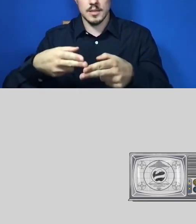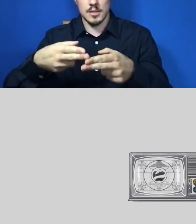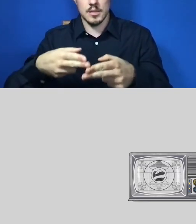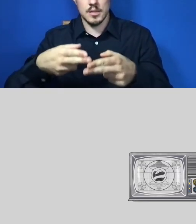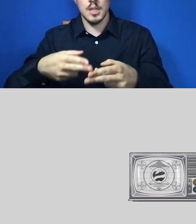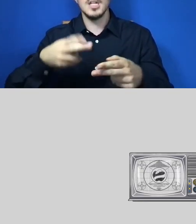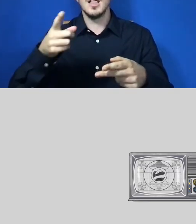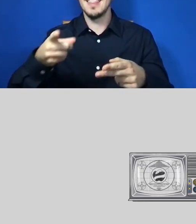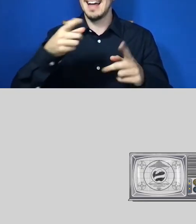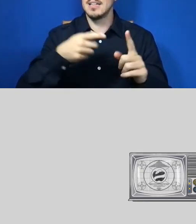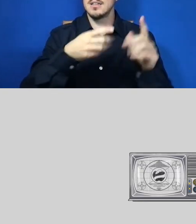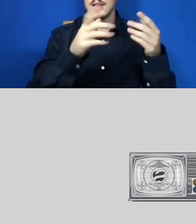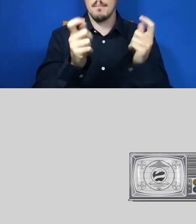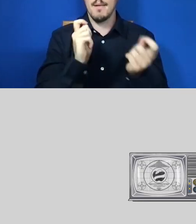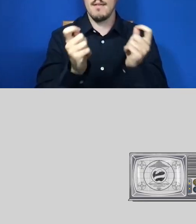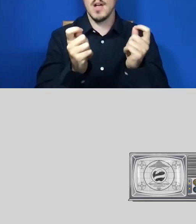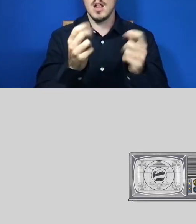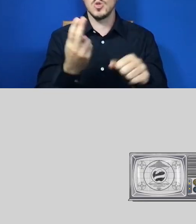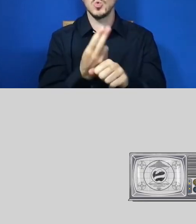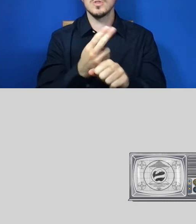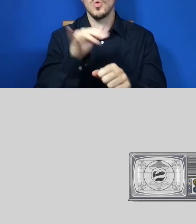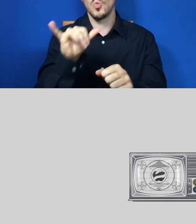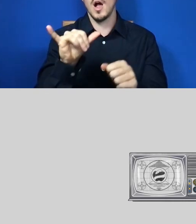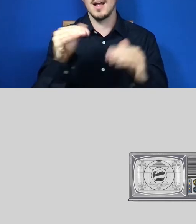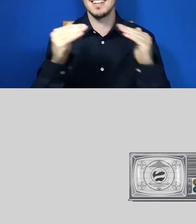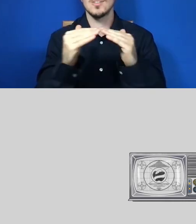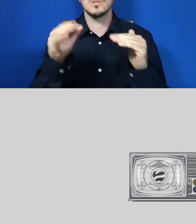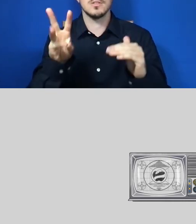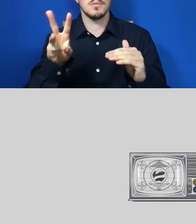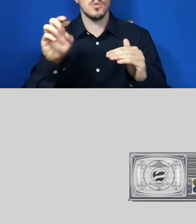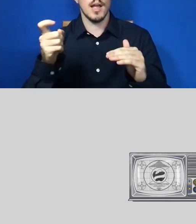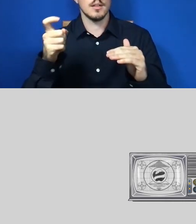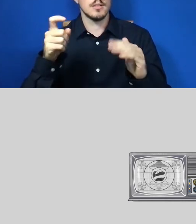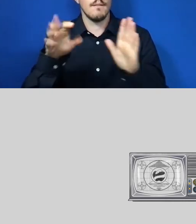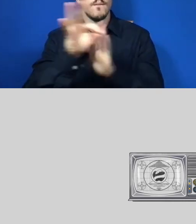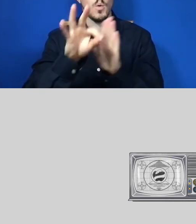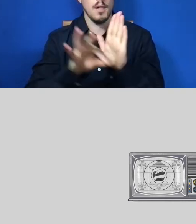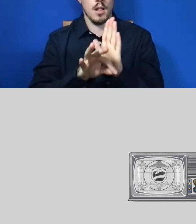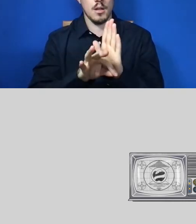This input is then modified using the Y equals WX plus B formula.